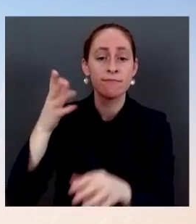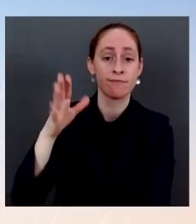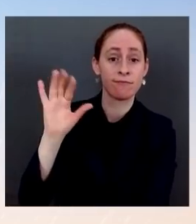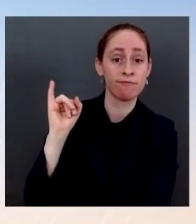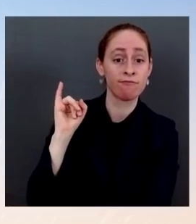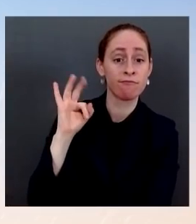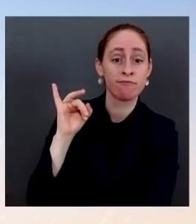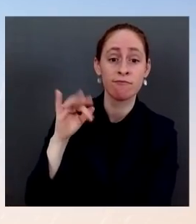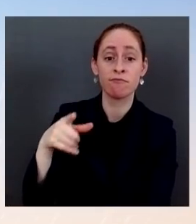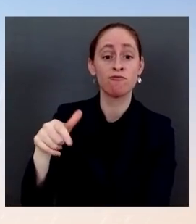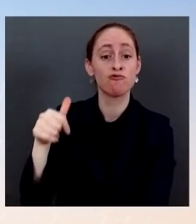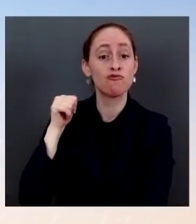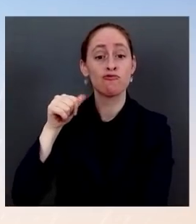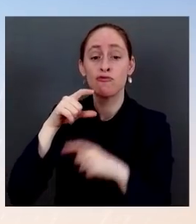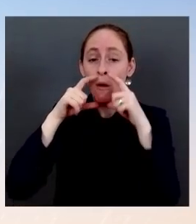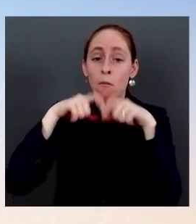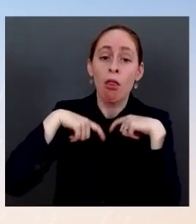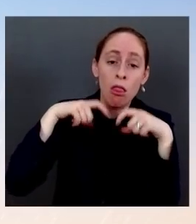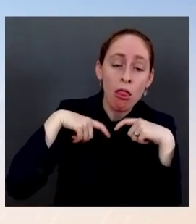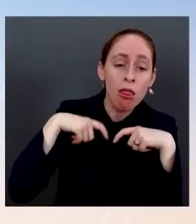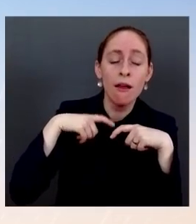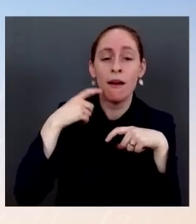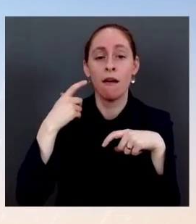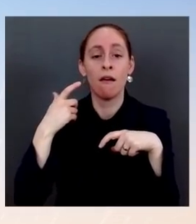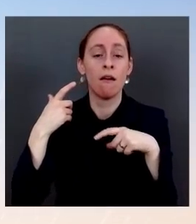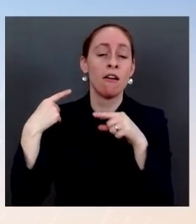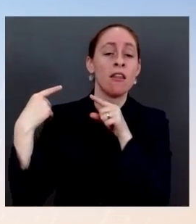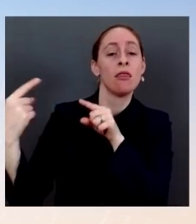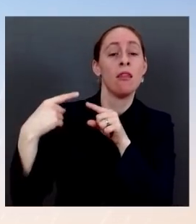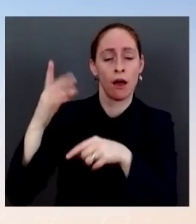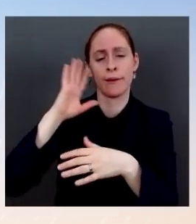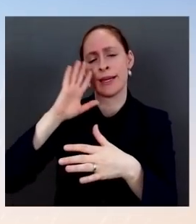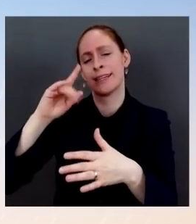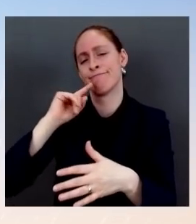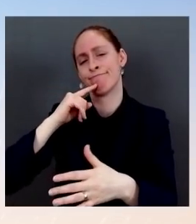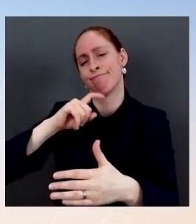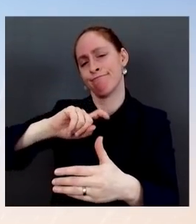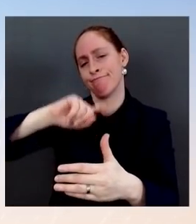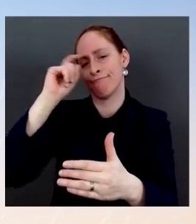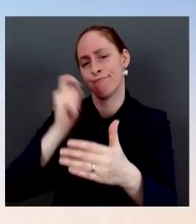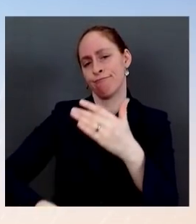has been related to the number of variants that are out there. And we see them differently.